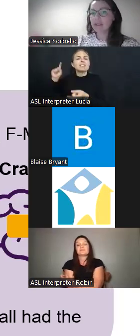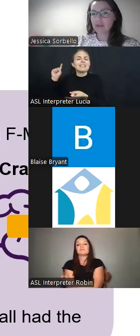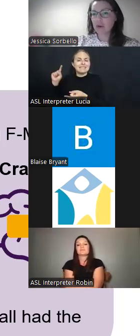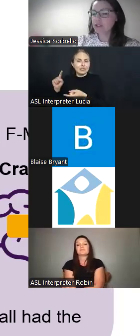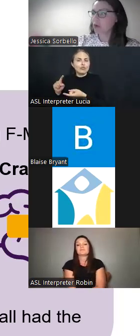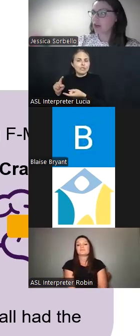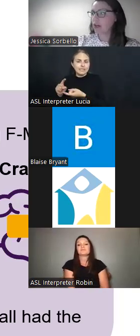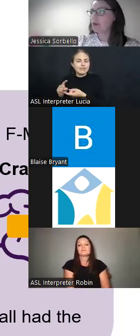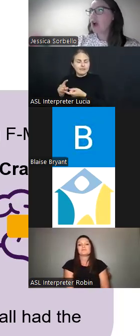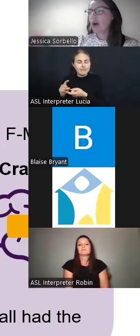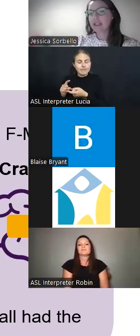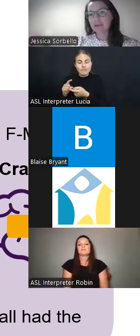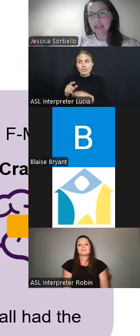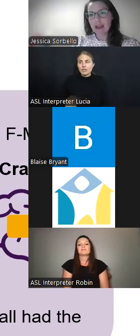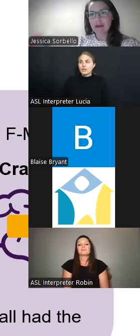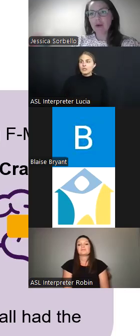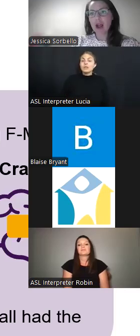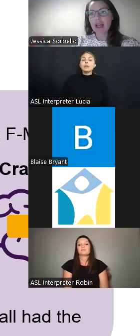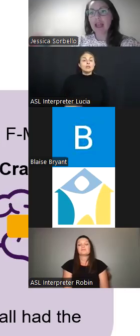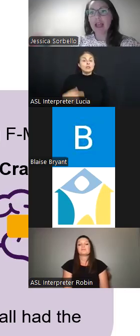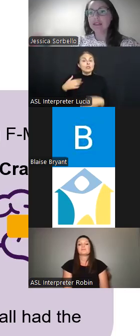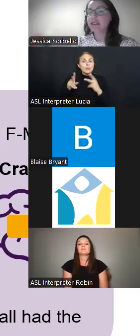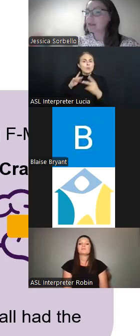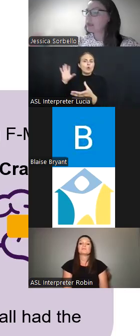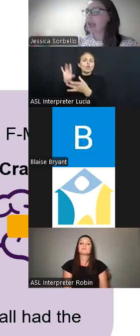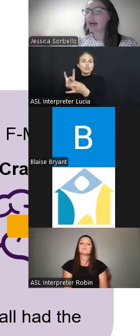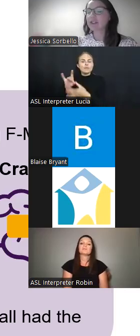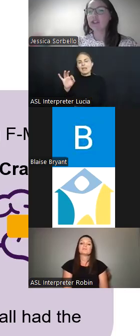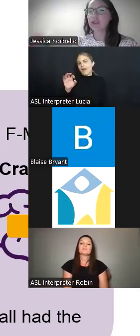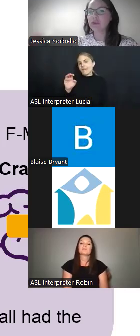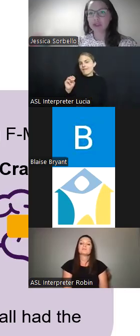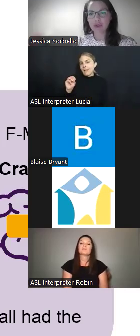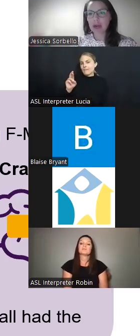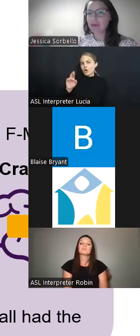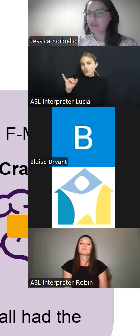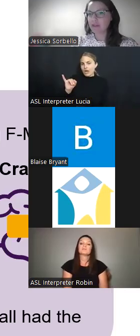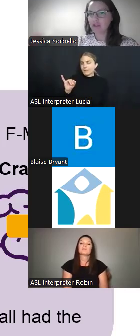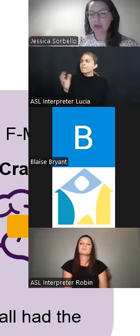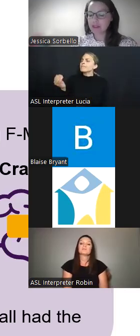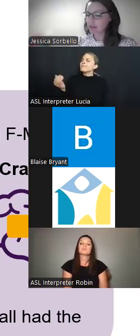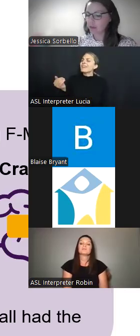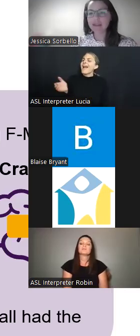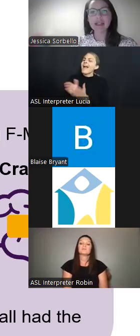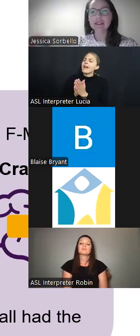drug of choice, the process leading up to using and what the, you know, feeling of getting high felt like again.